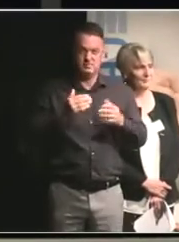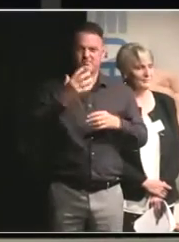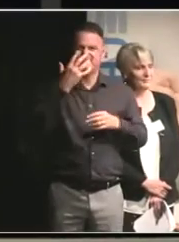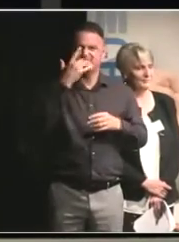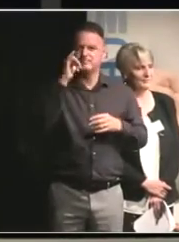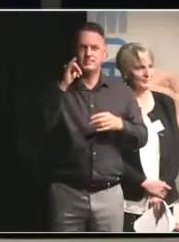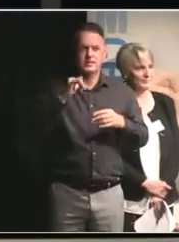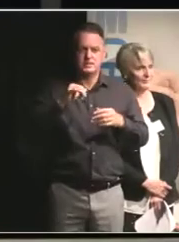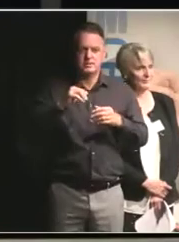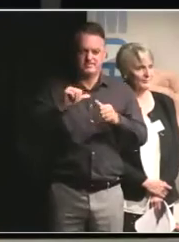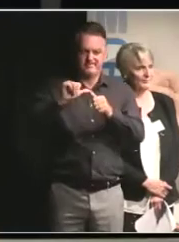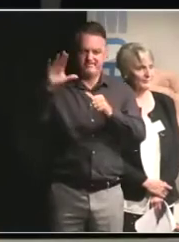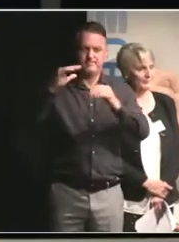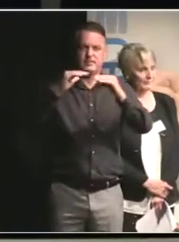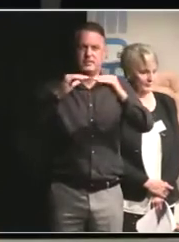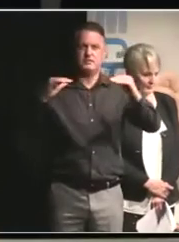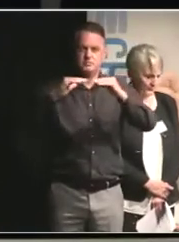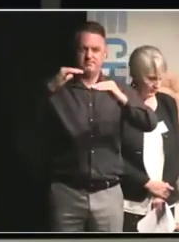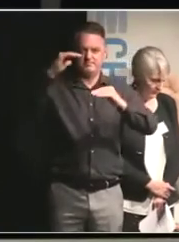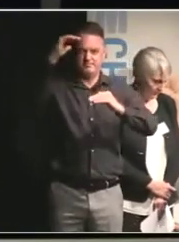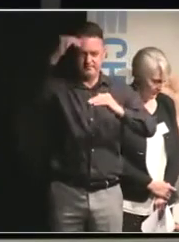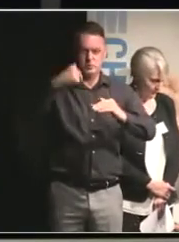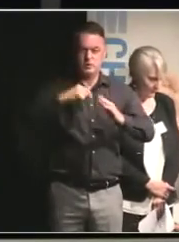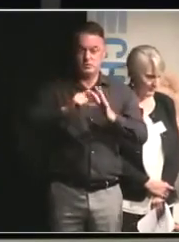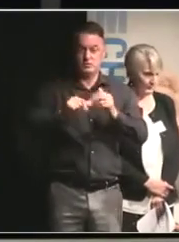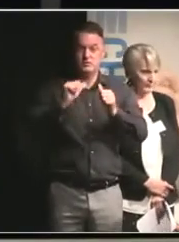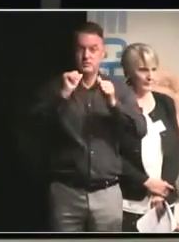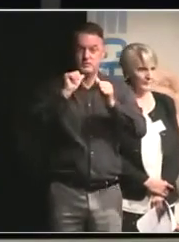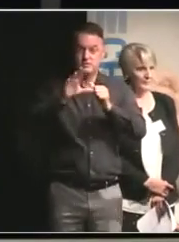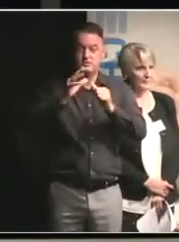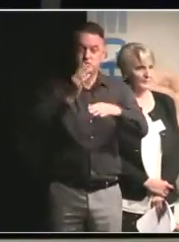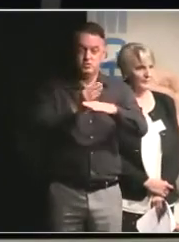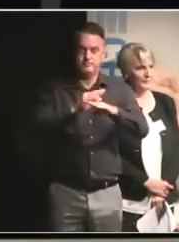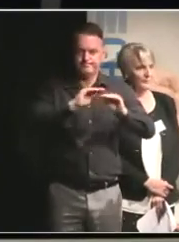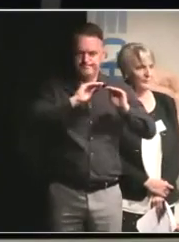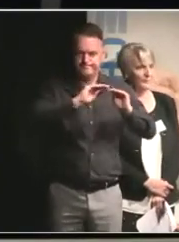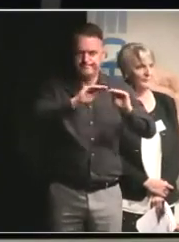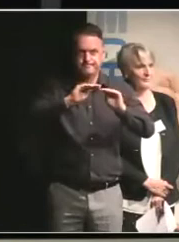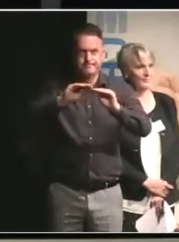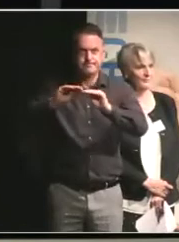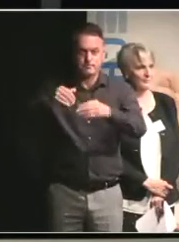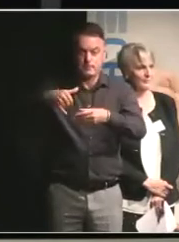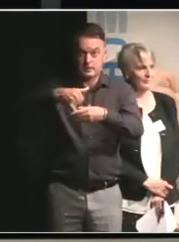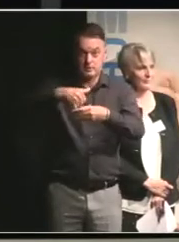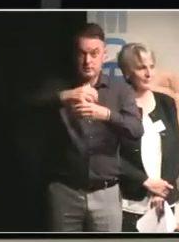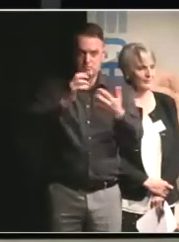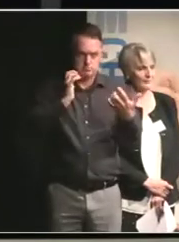excellent level. We do such a good job worldwide training chemists to meet the needs of society but